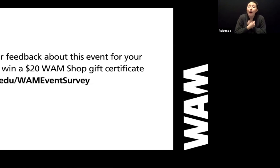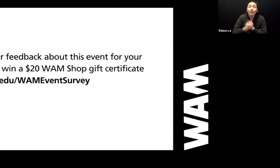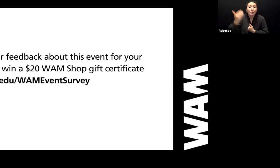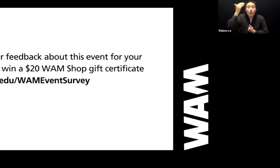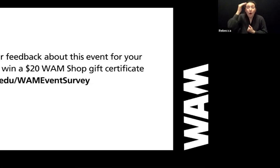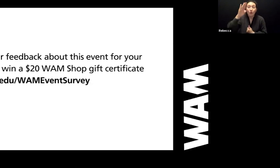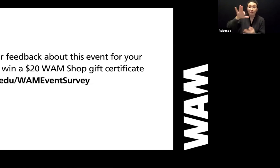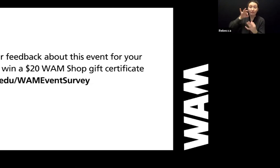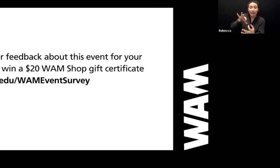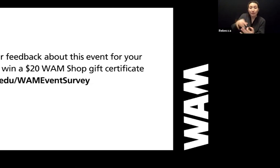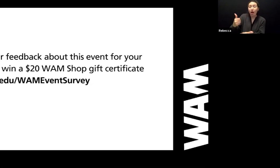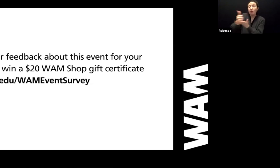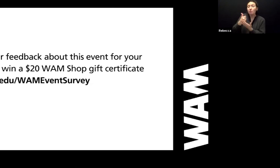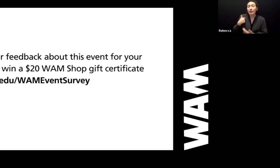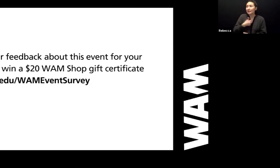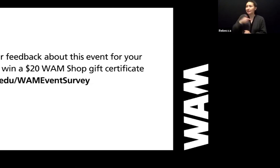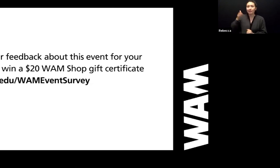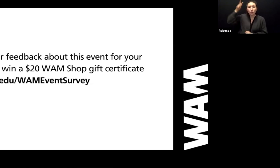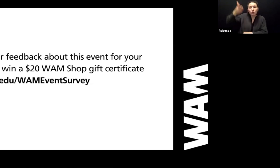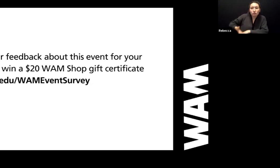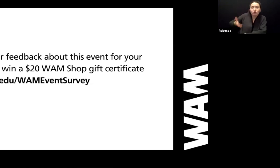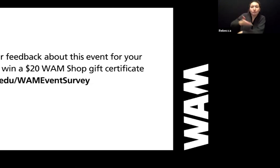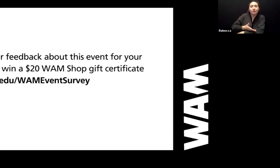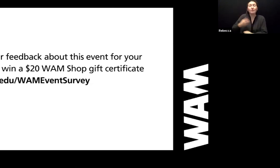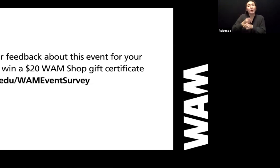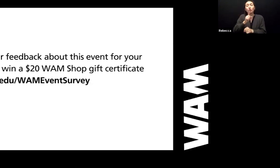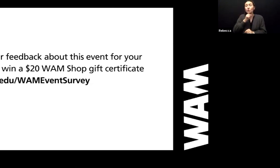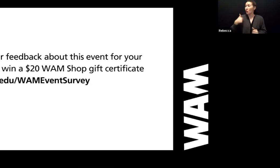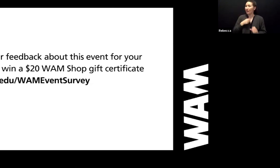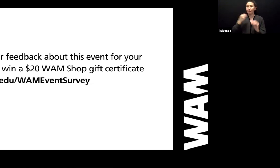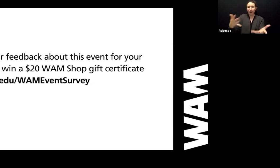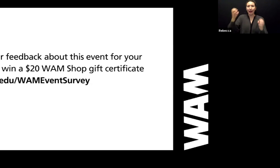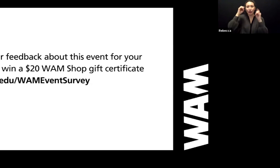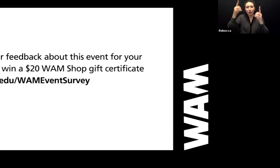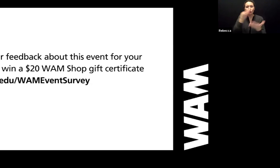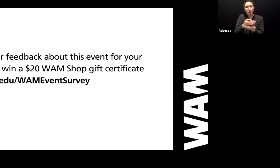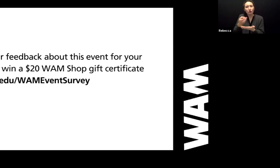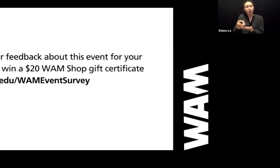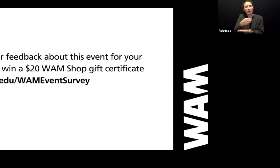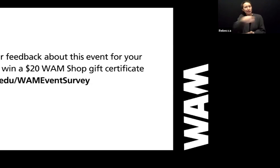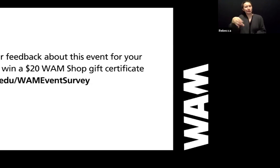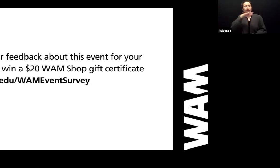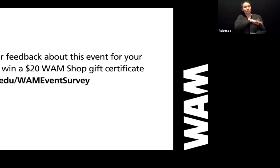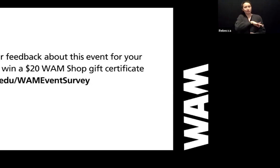for.. [Dr. Vendryes] It is my pleasure. [Katie] For sharing this space with us and for bringing us along on this teaching moment and there's a lot for us to reflect on here, so I humbly wanna say thank you again for joining us and Diane, for your moderation tonight and thank you to all of you in the audience for holding this space with us. We would love to hear your feedback to help improve our programs and make sure that we're providing educational resources that are meaningful